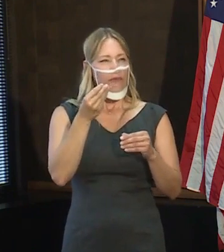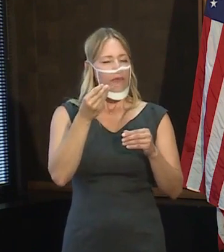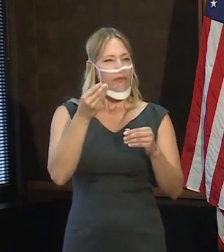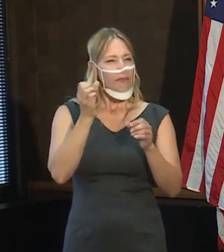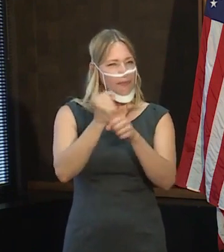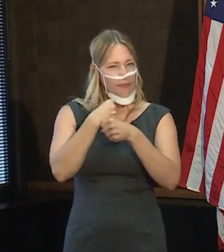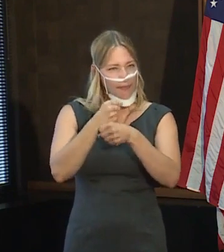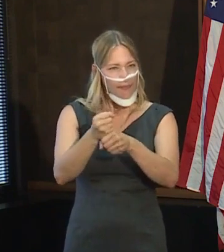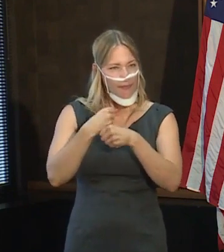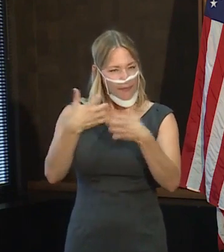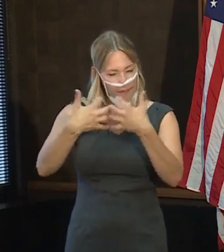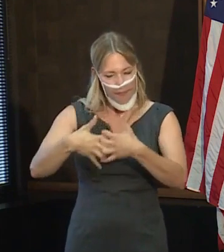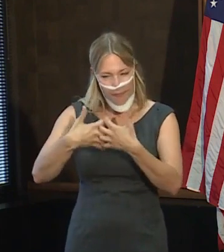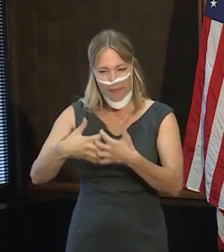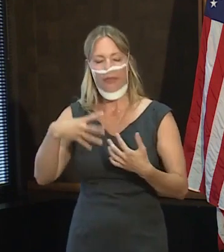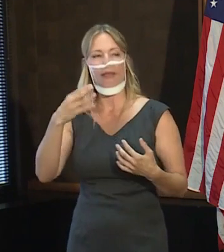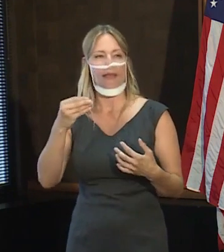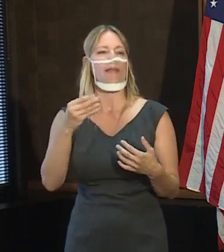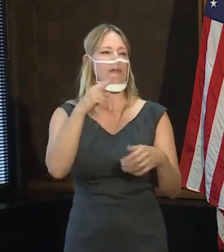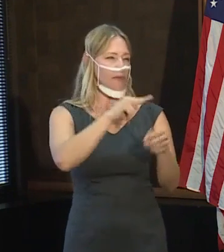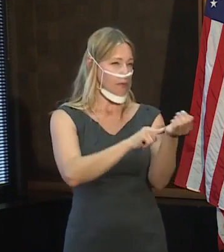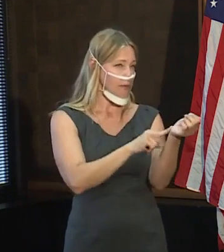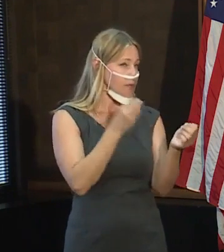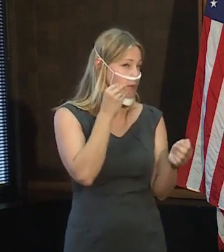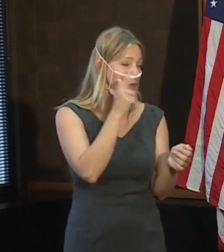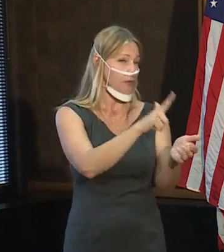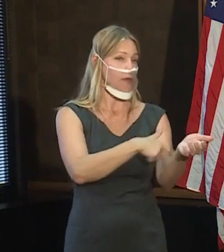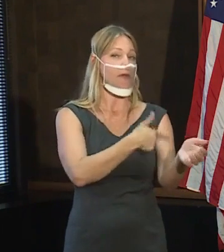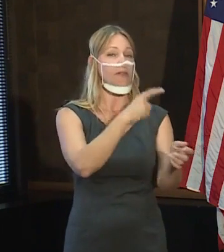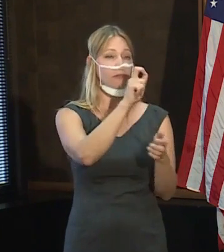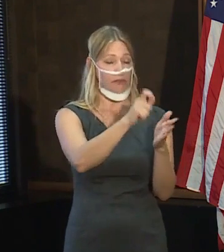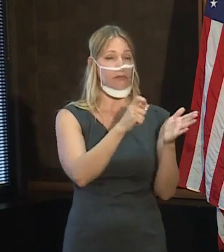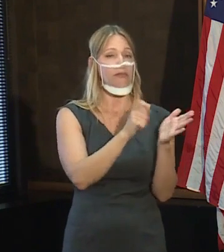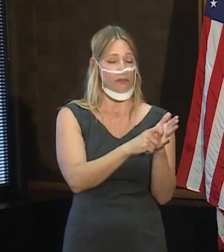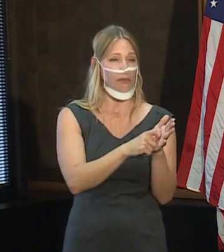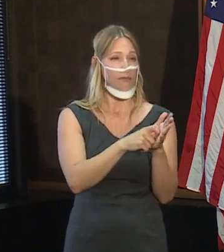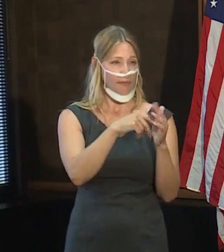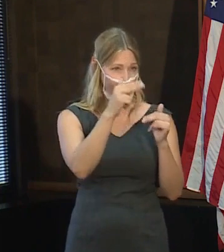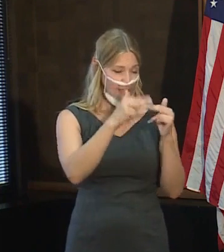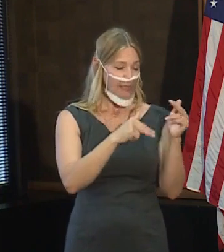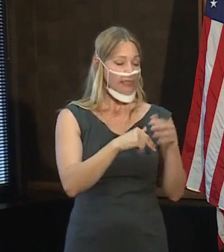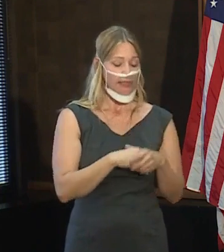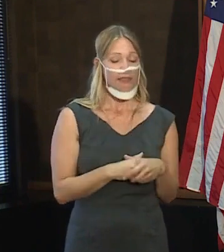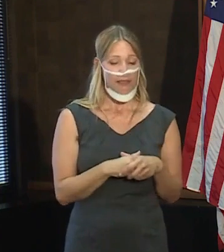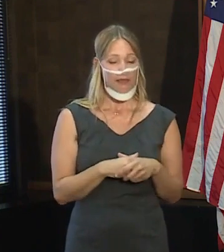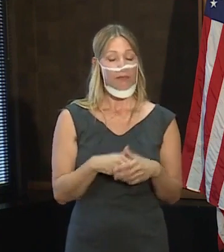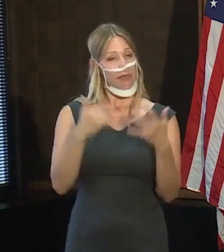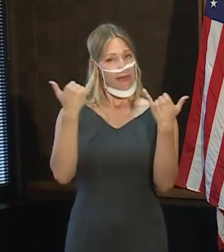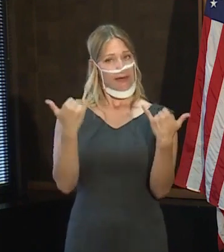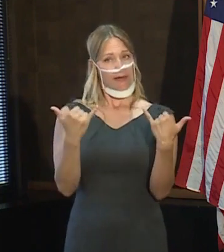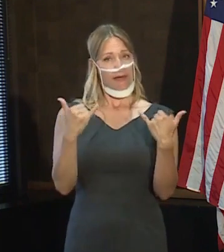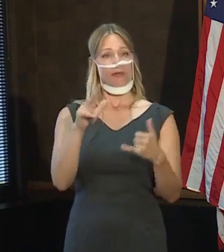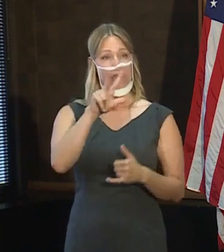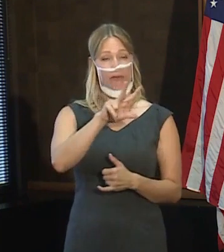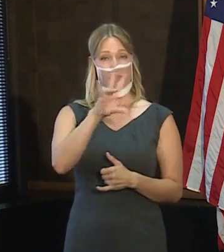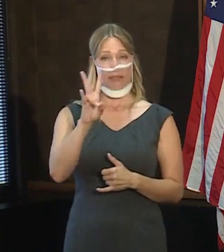THAT’S WHEN WE REALLY HAD THIS BIG CLUSTERS IN FOOD PROCESSING PLANT. AND ALSO IN LONG-TERM CARE FACILITIES.